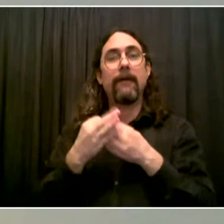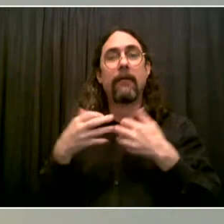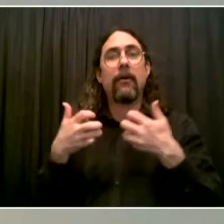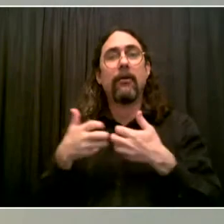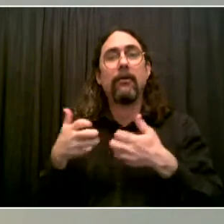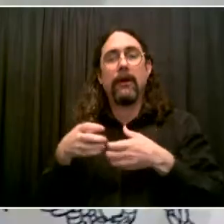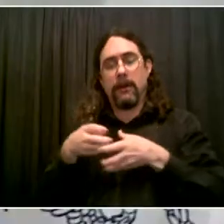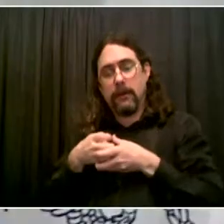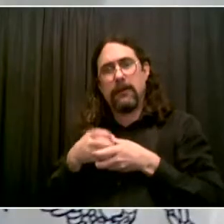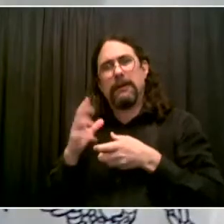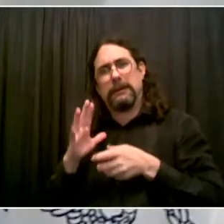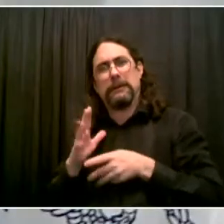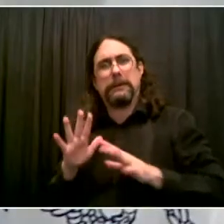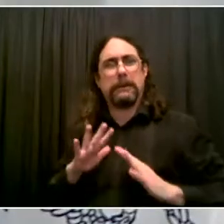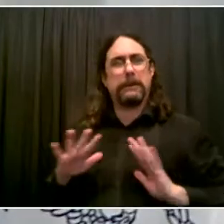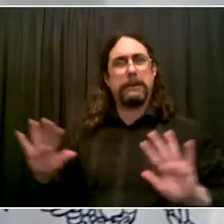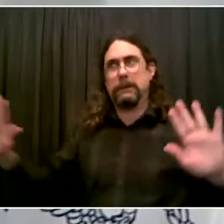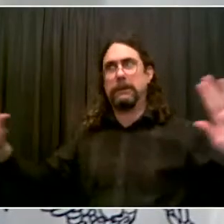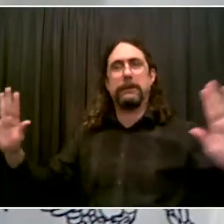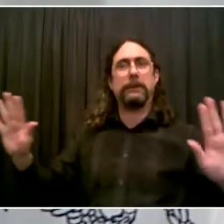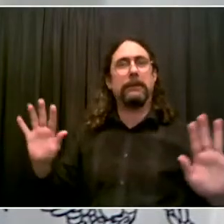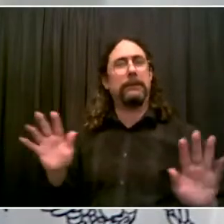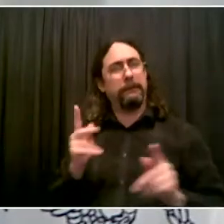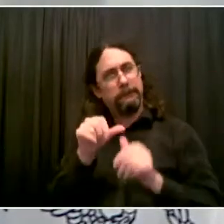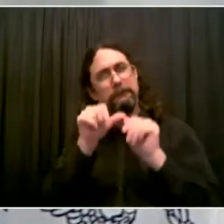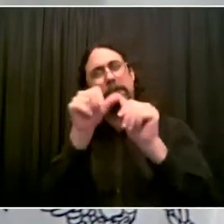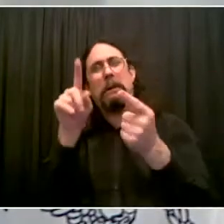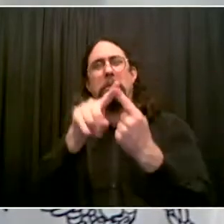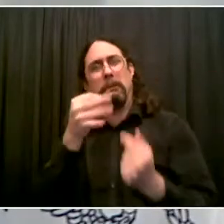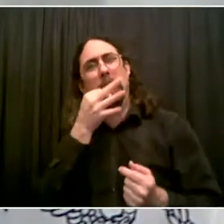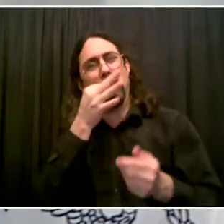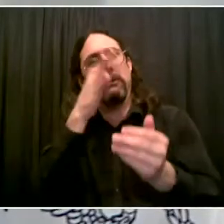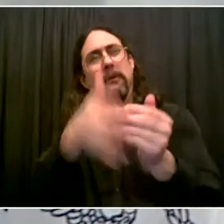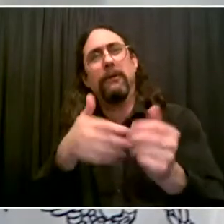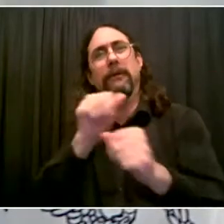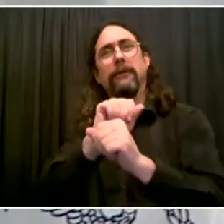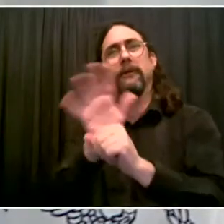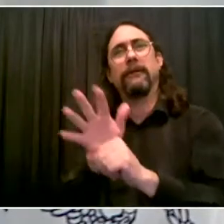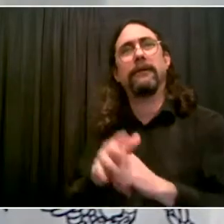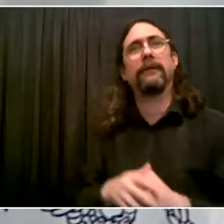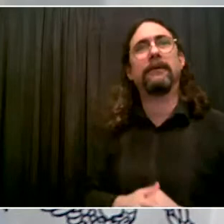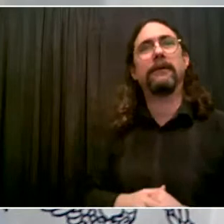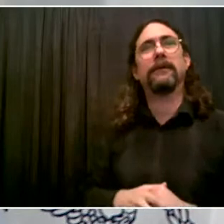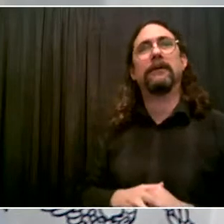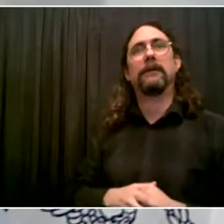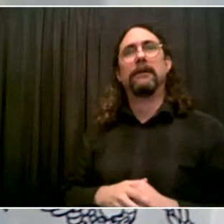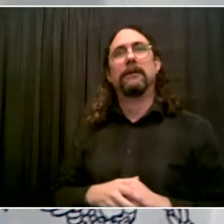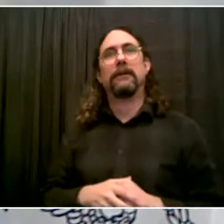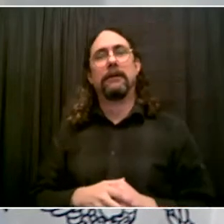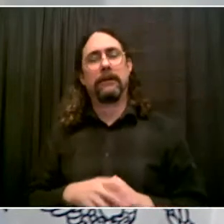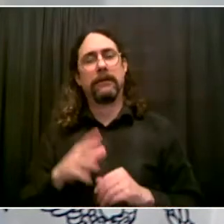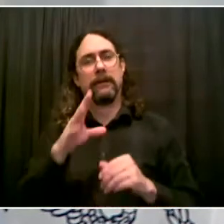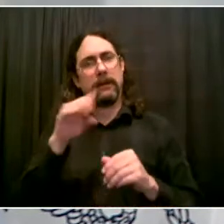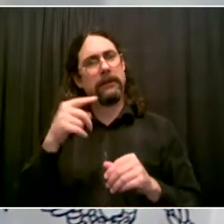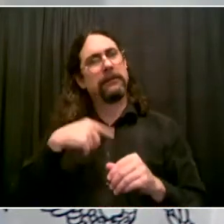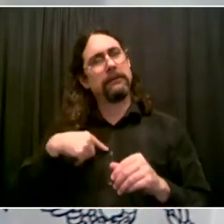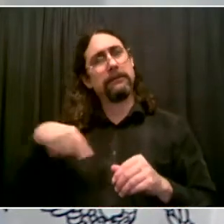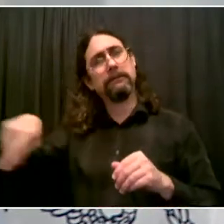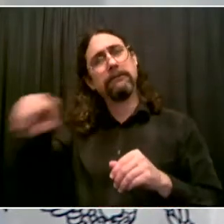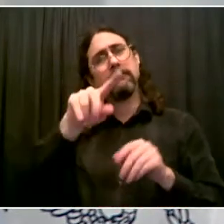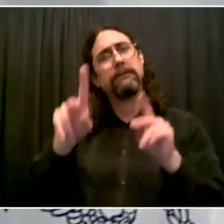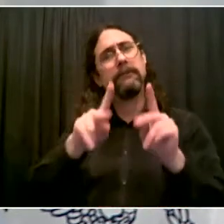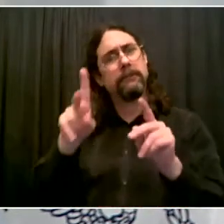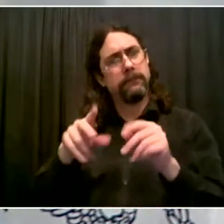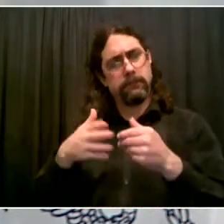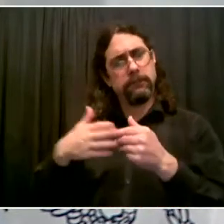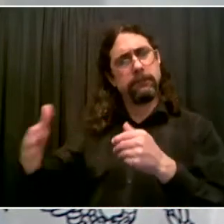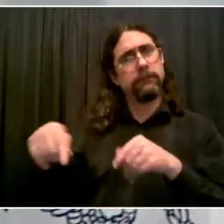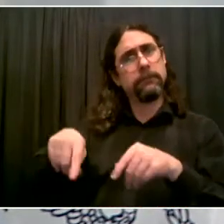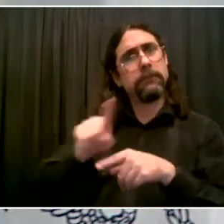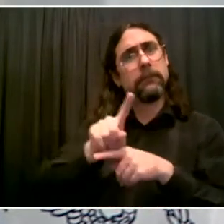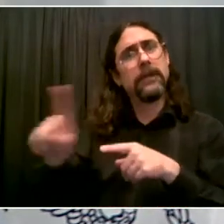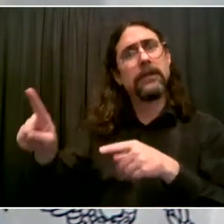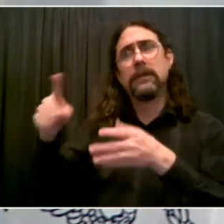HELPED US S TWIH